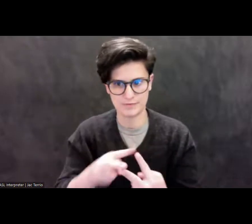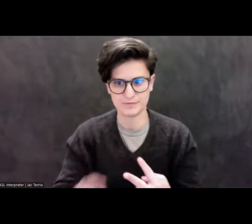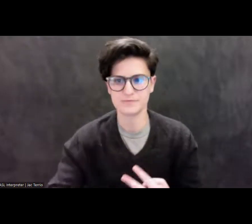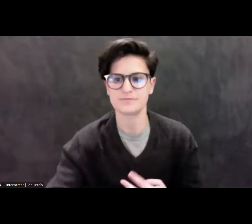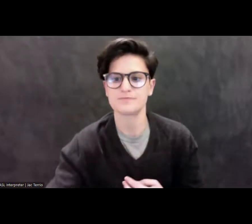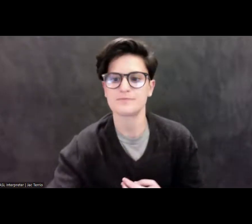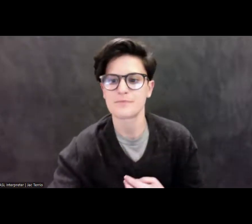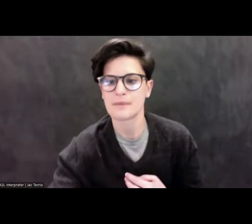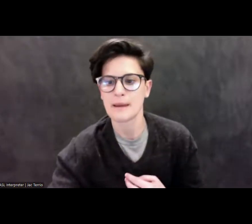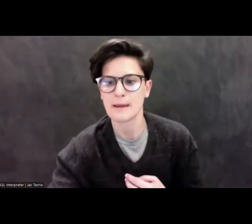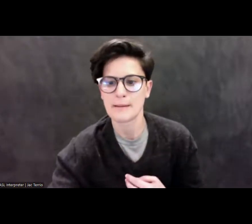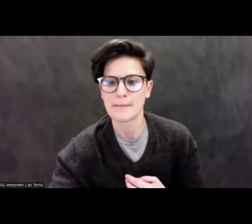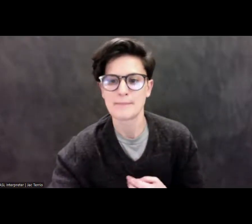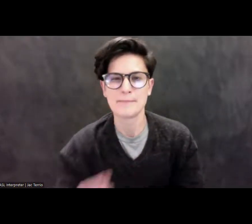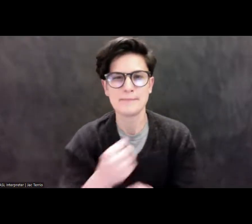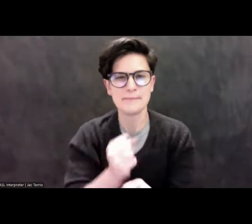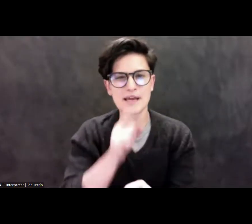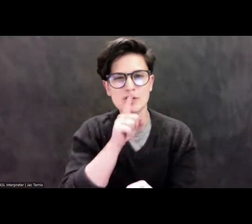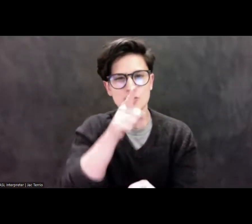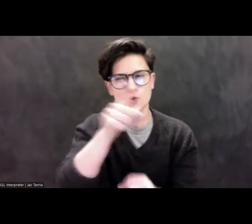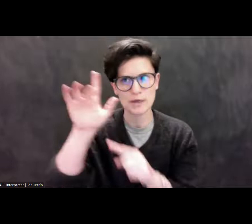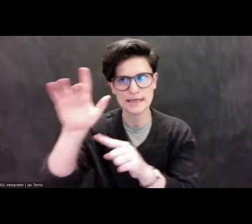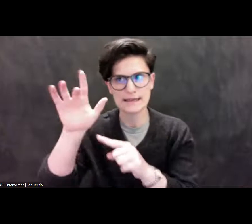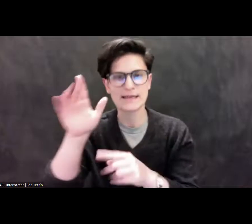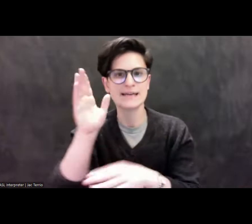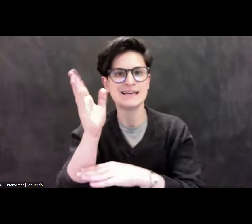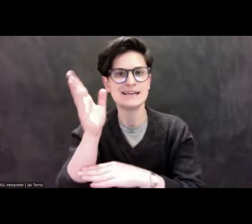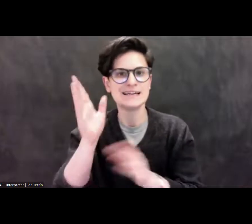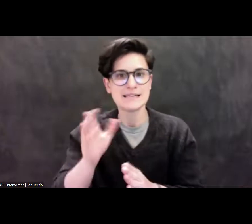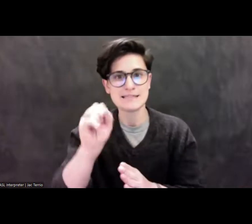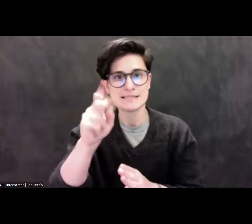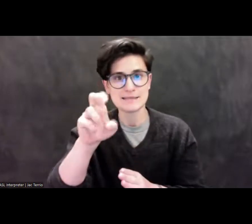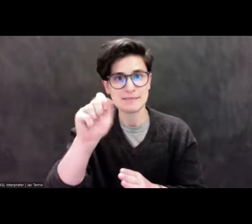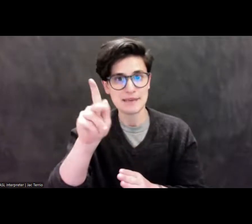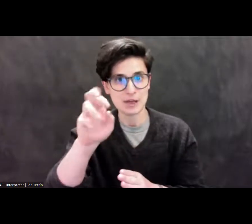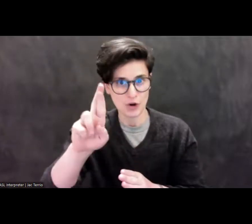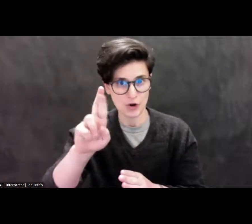if you experience any difficulties accessing any of these accommodations. for please put